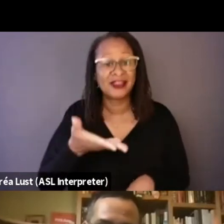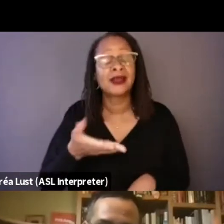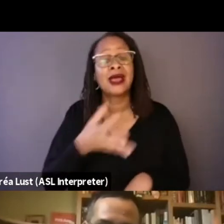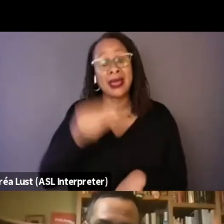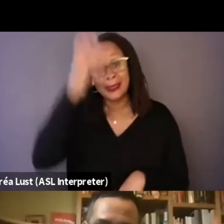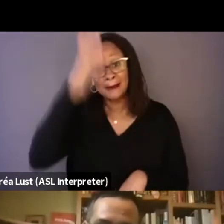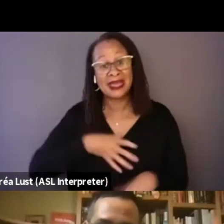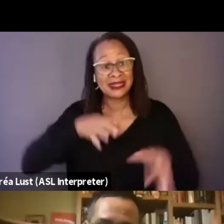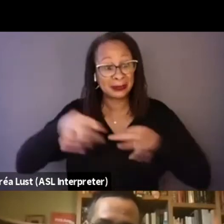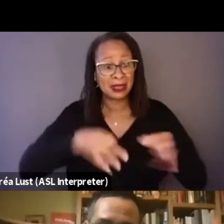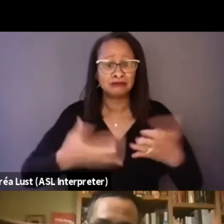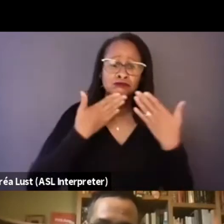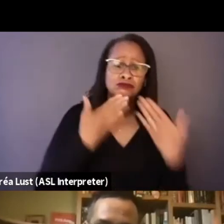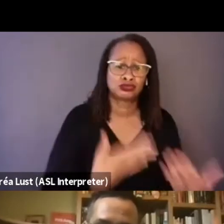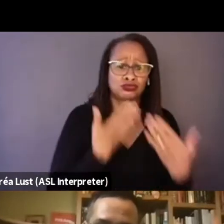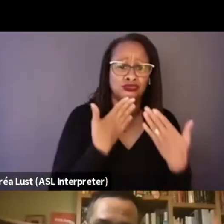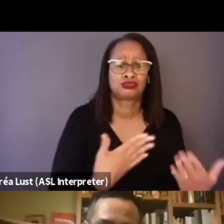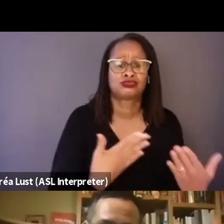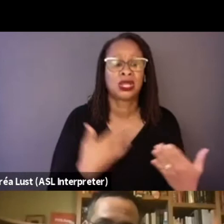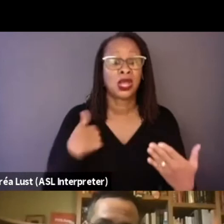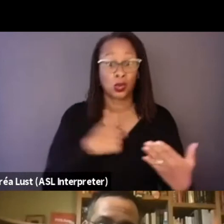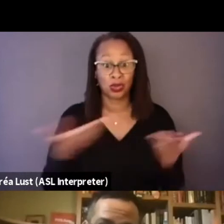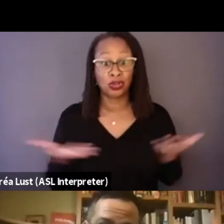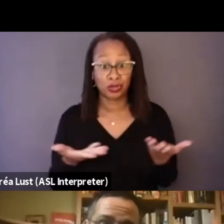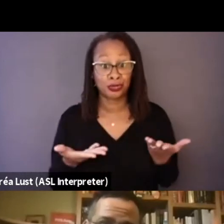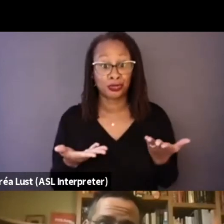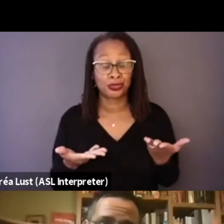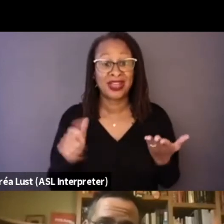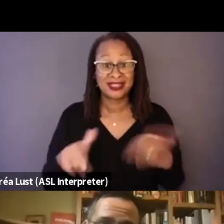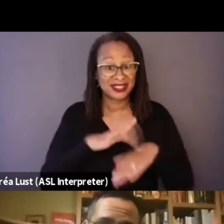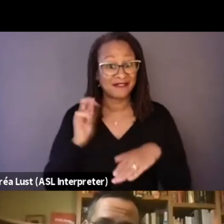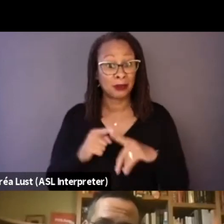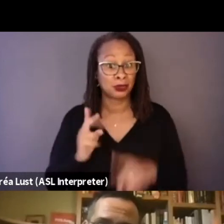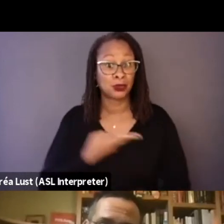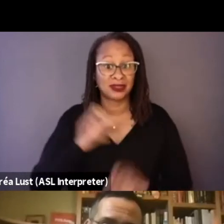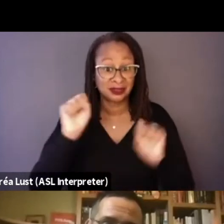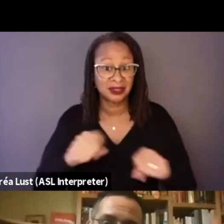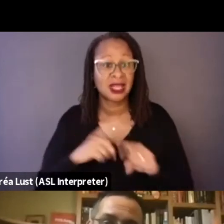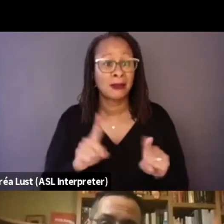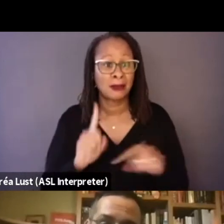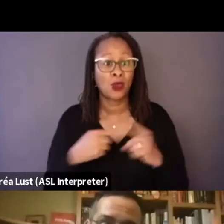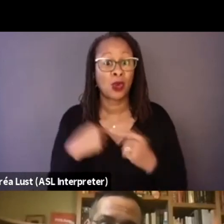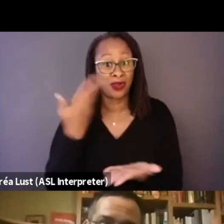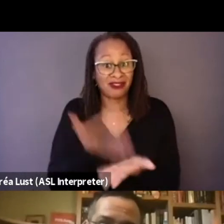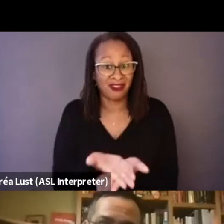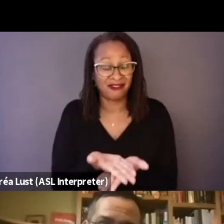"I'm grateful we're here, that this was available to us. But when we came here, the woman running it